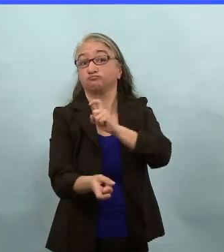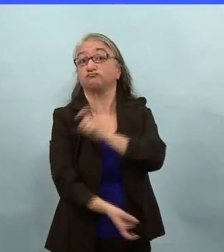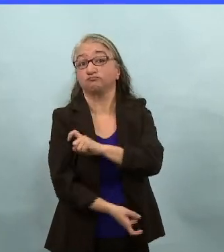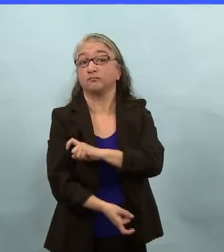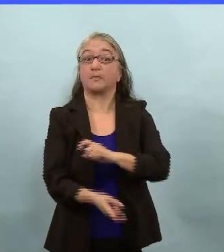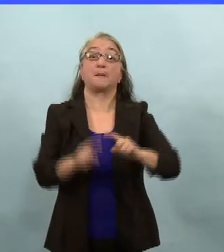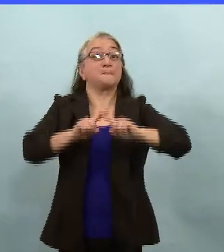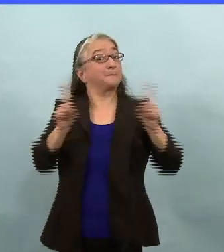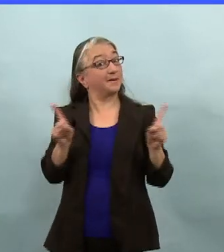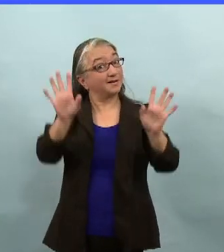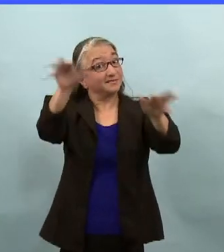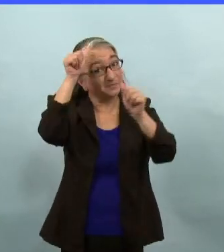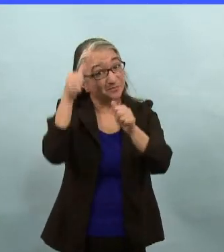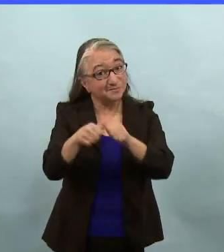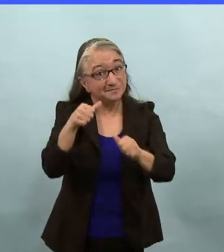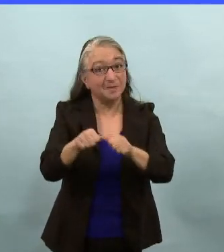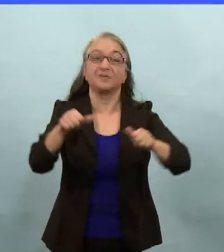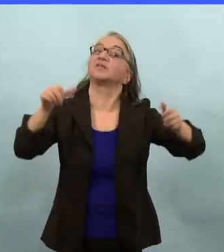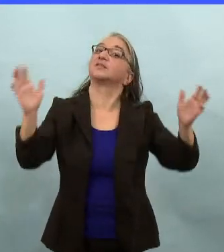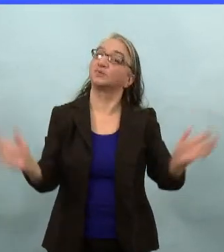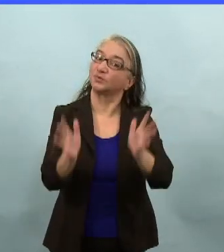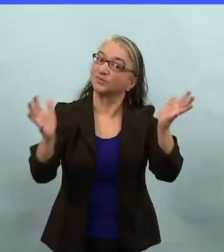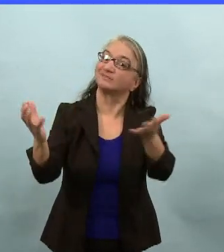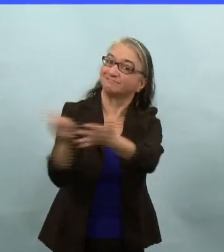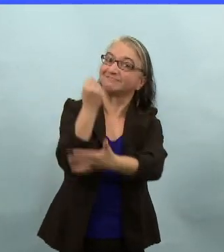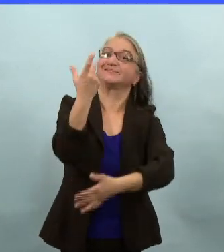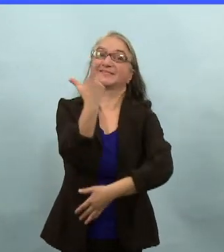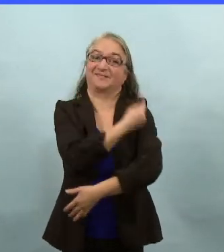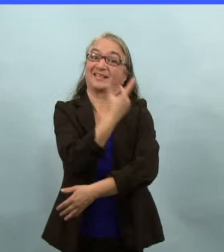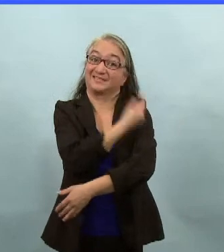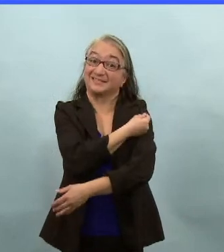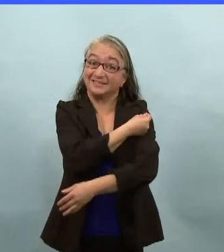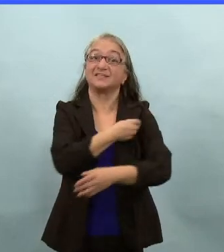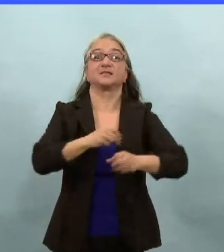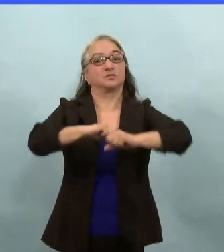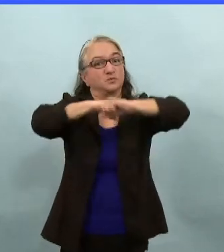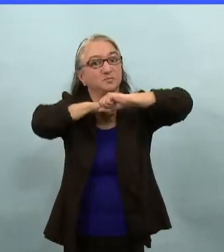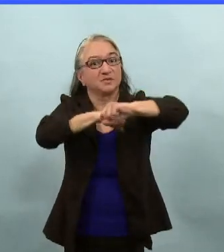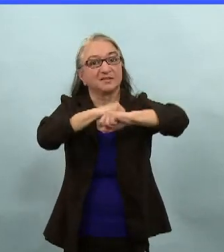the data that is one of the best ways to protect oneself from having a severe outcome and we're